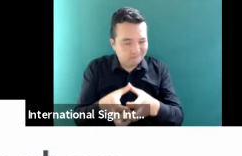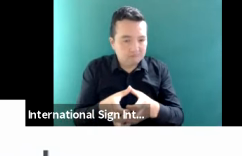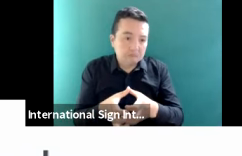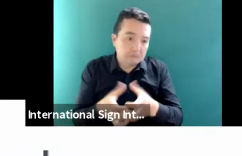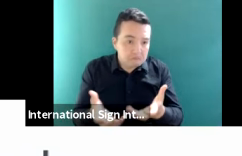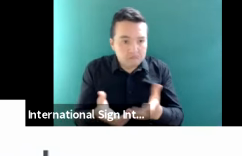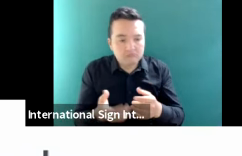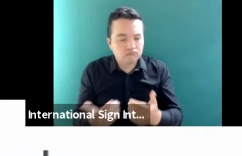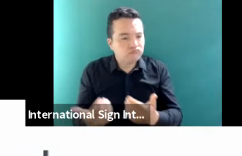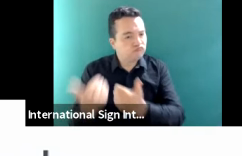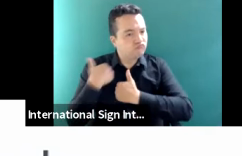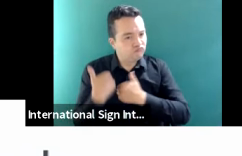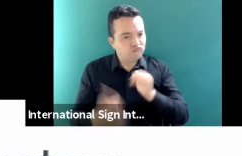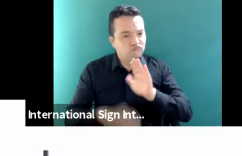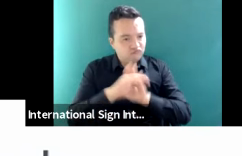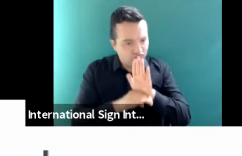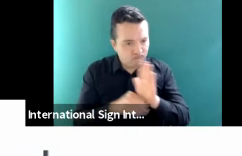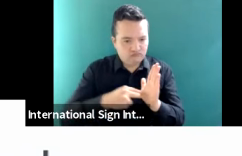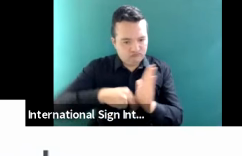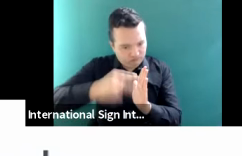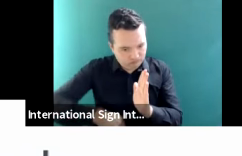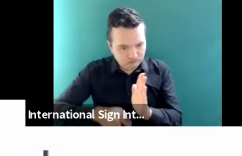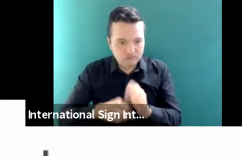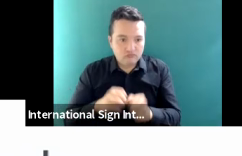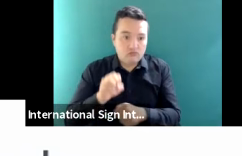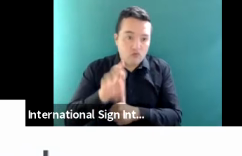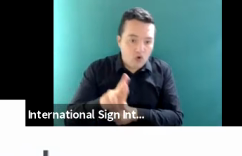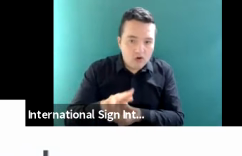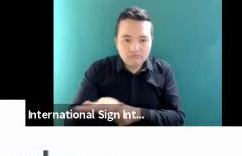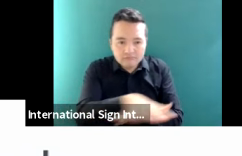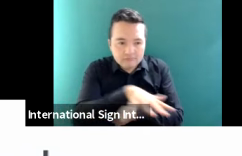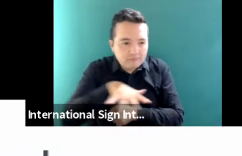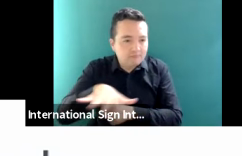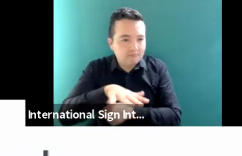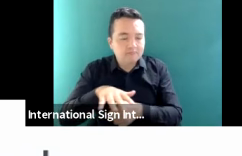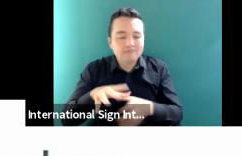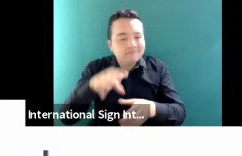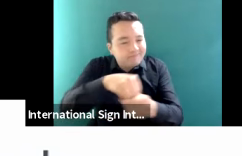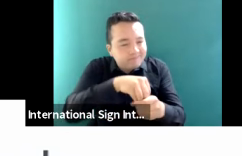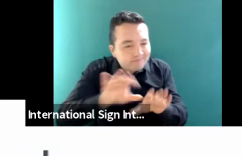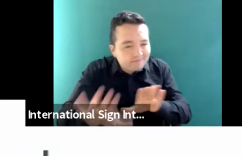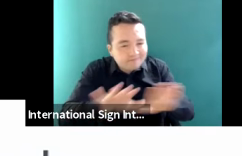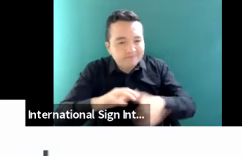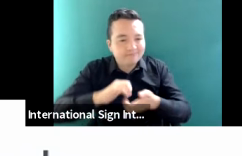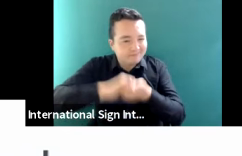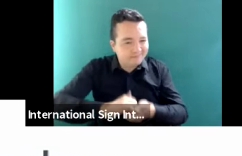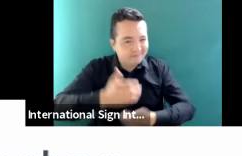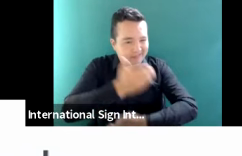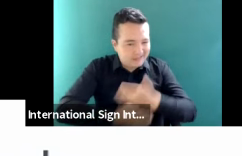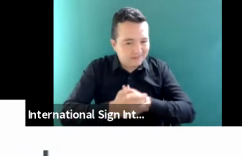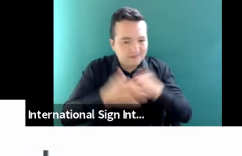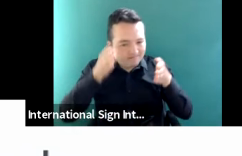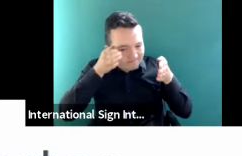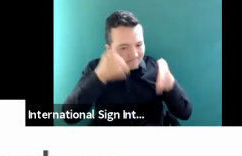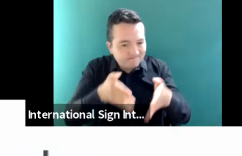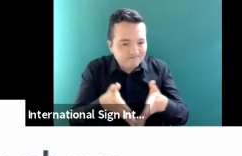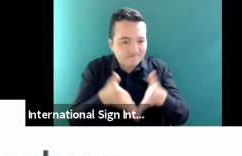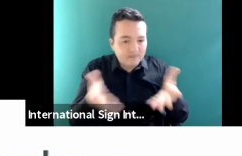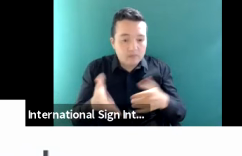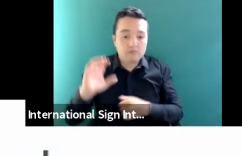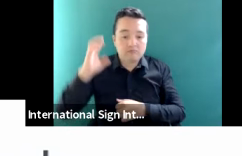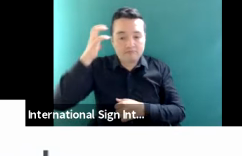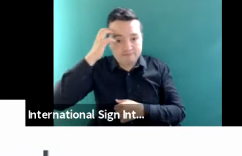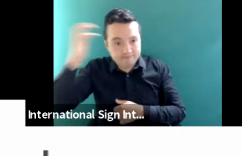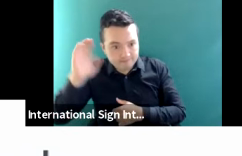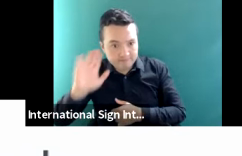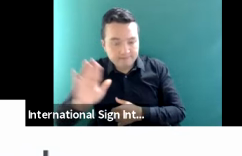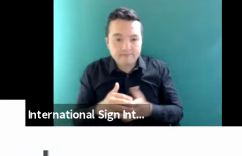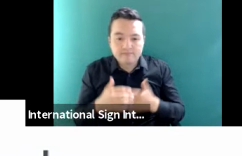And that's of course very good news.